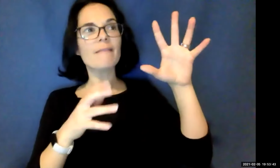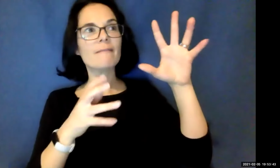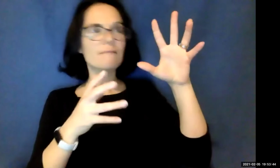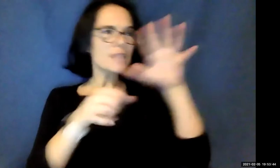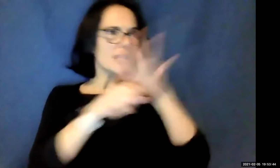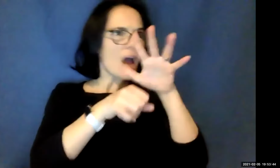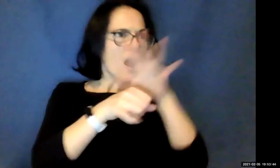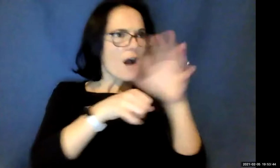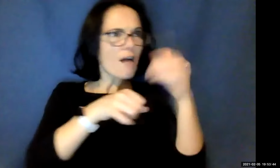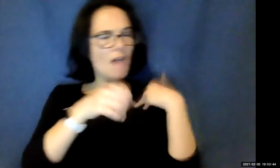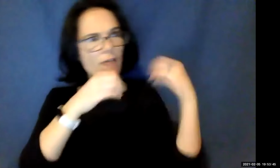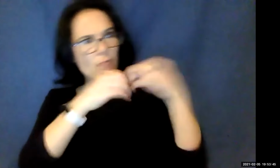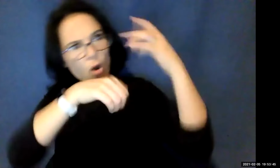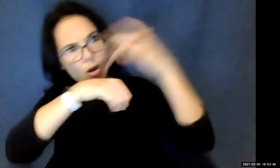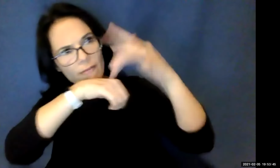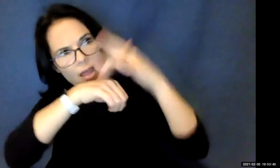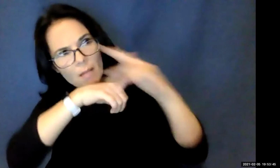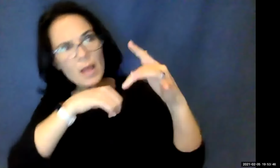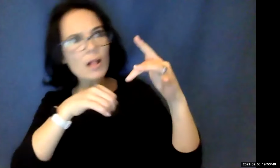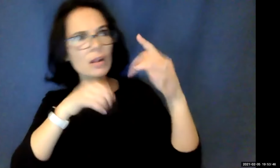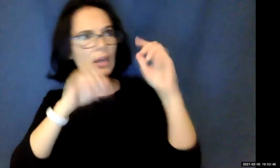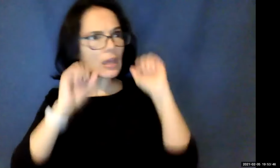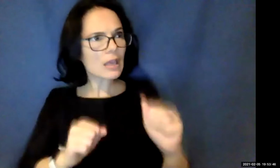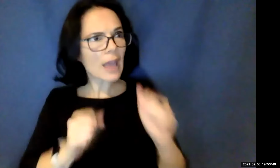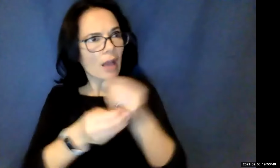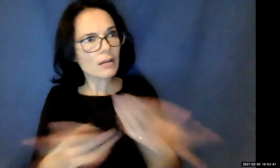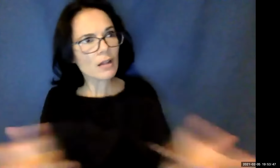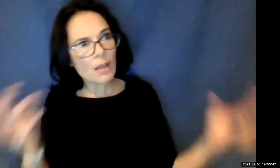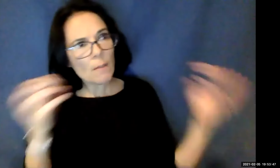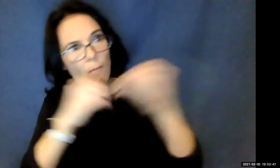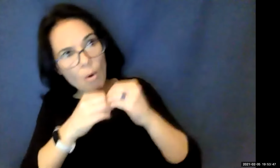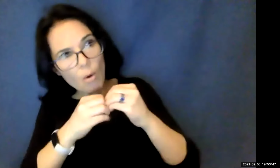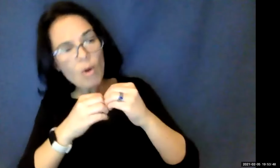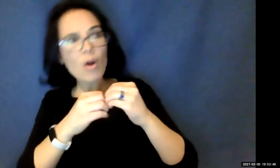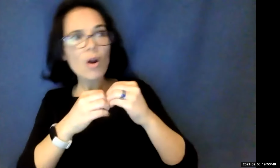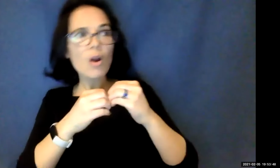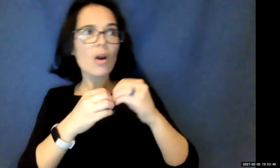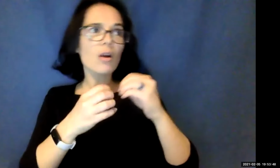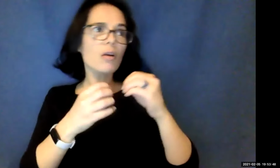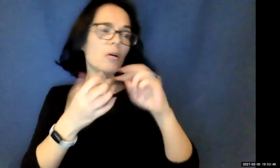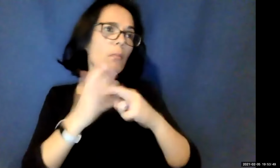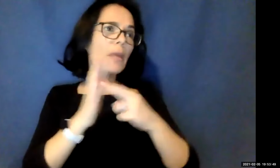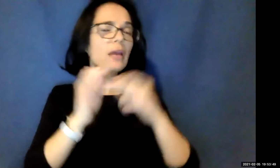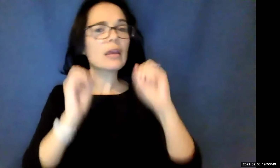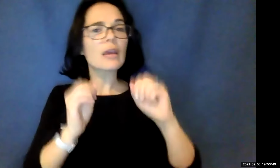the capacity and the ability to expand and extend down to, and start including the other